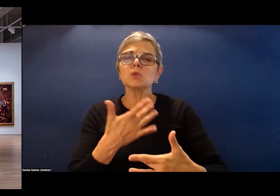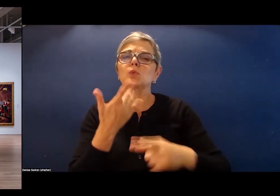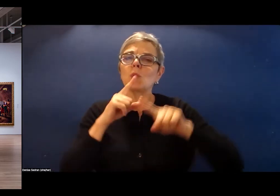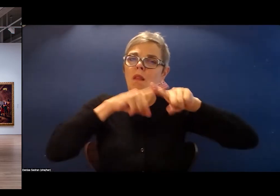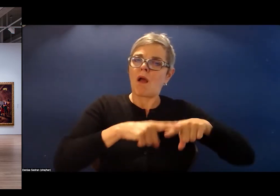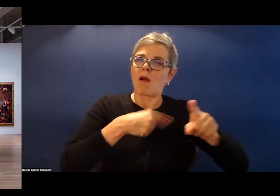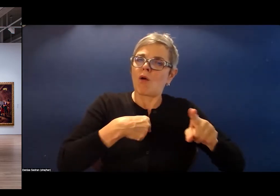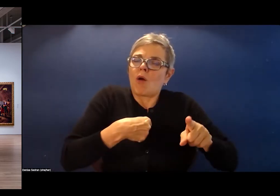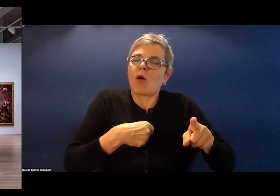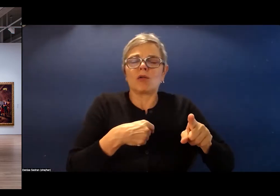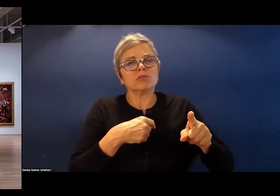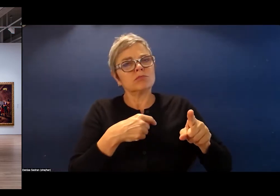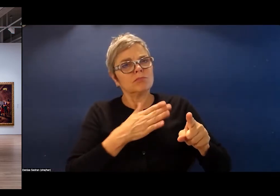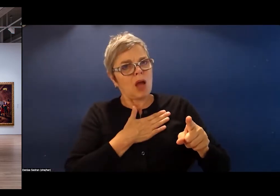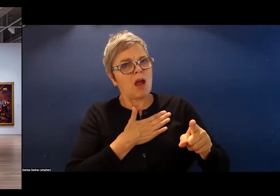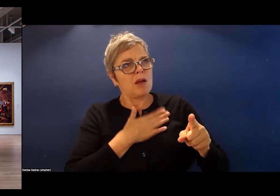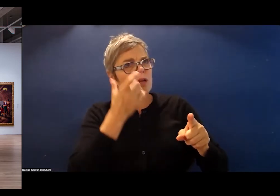And one of the things that